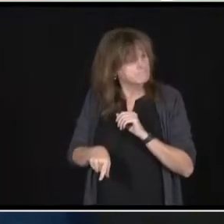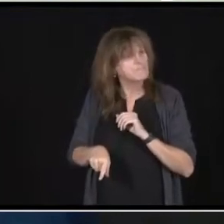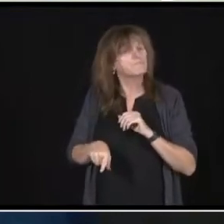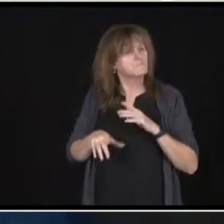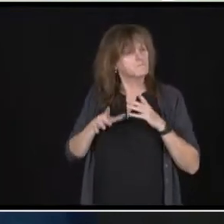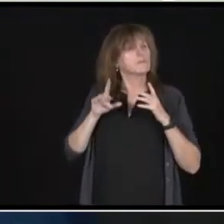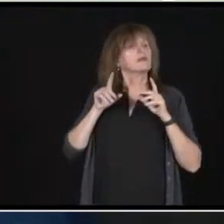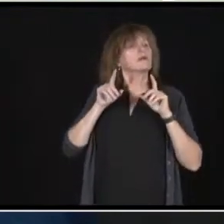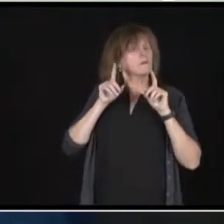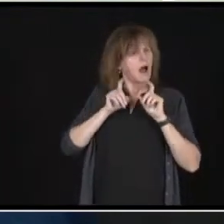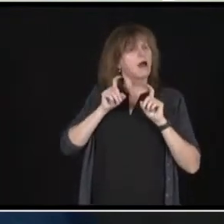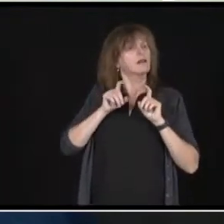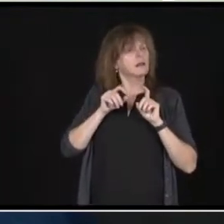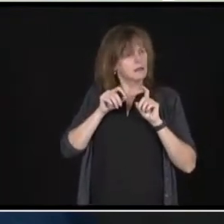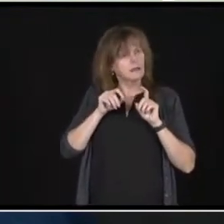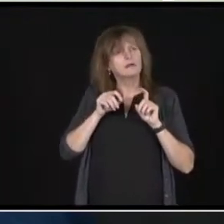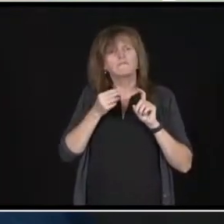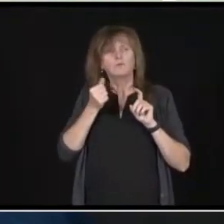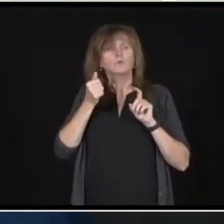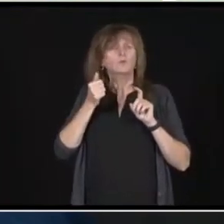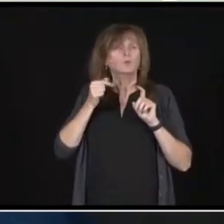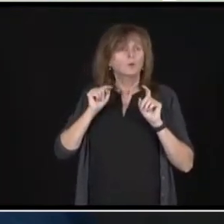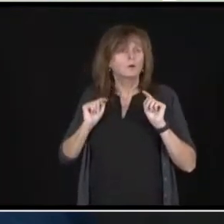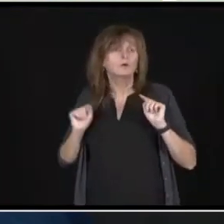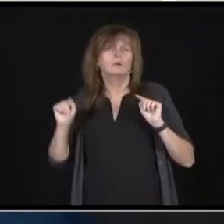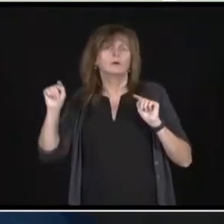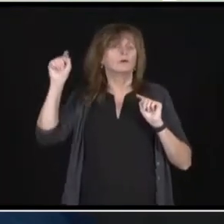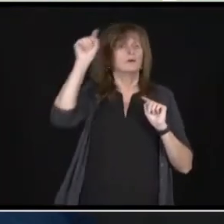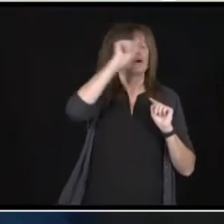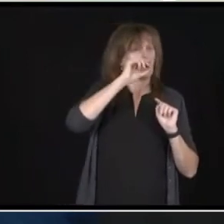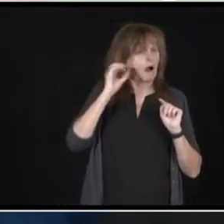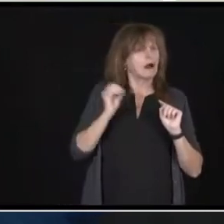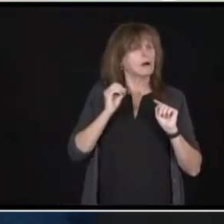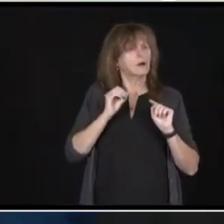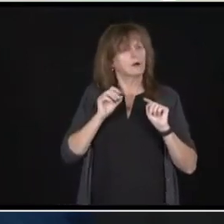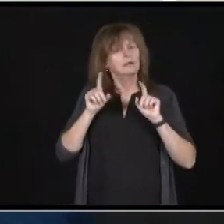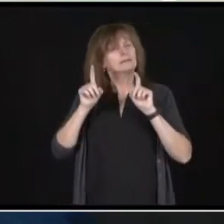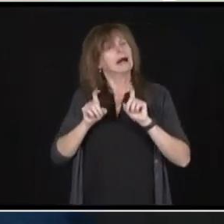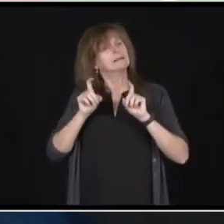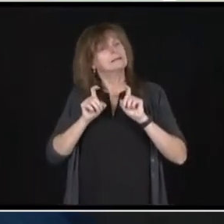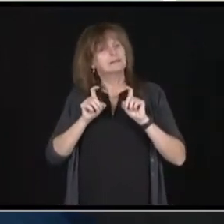in a select number of facilities across the province. And the data is shared